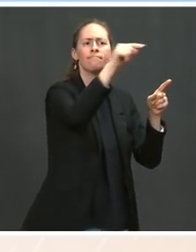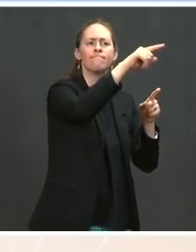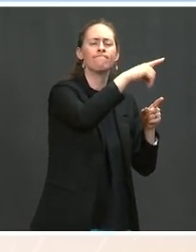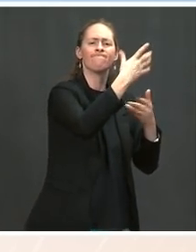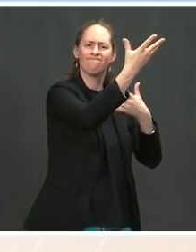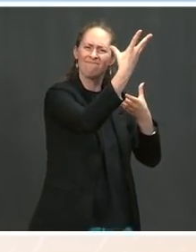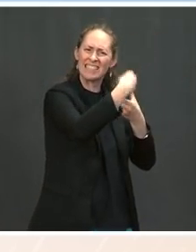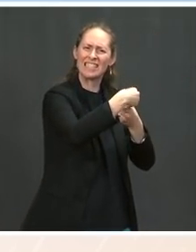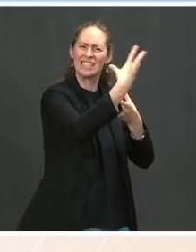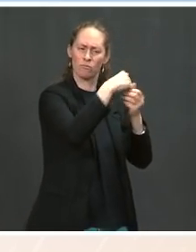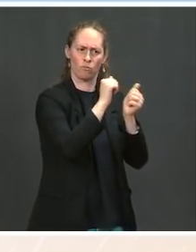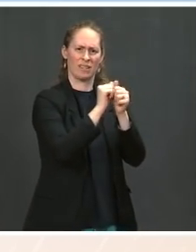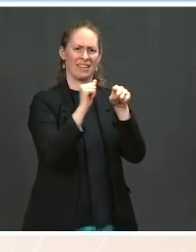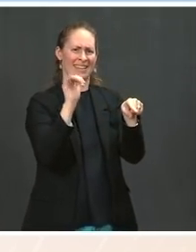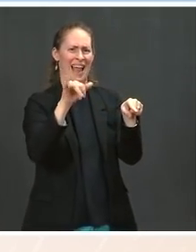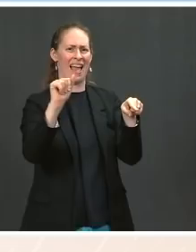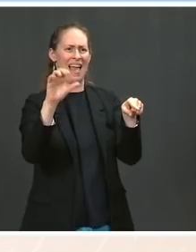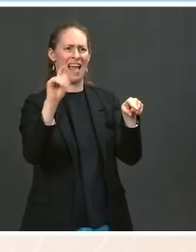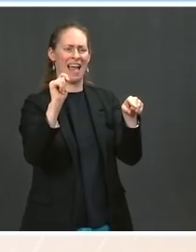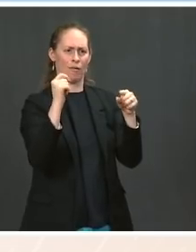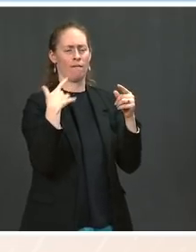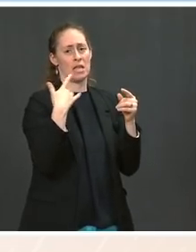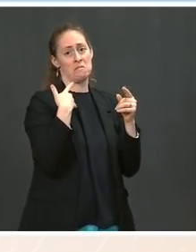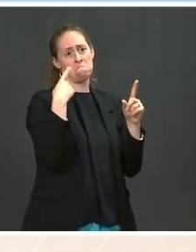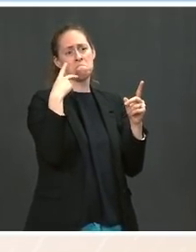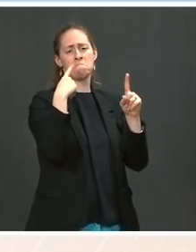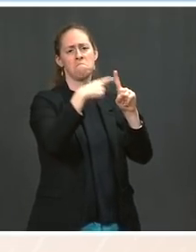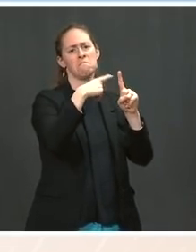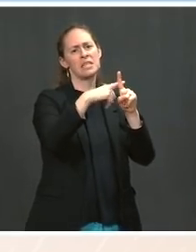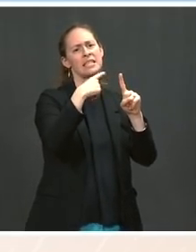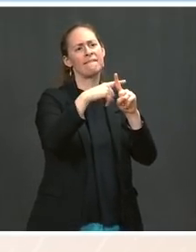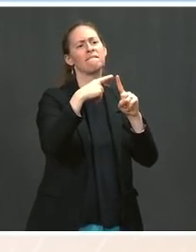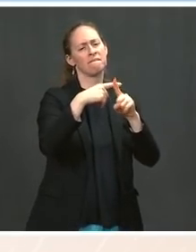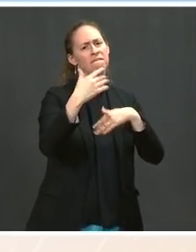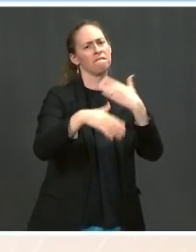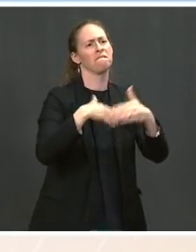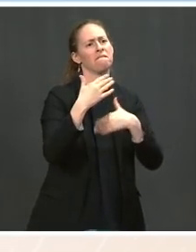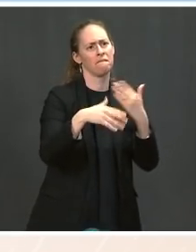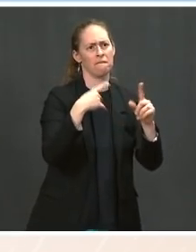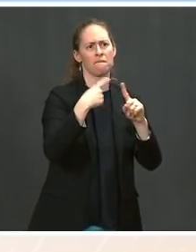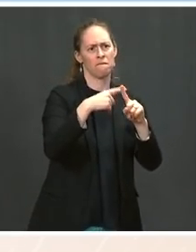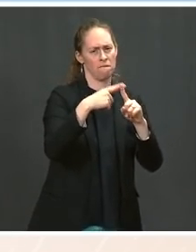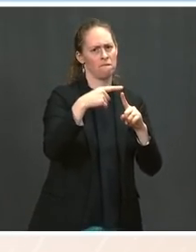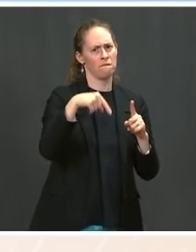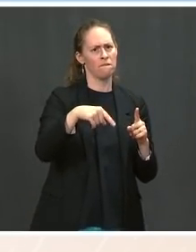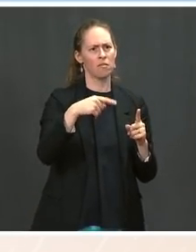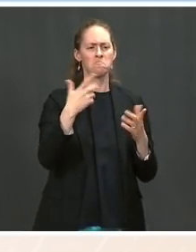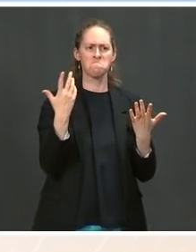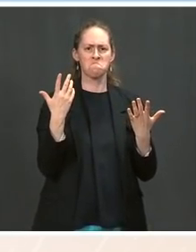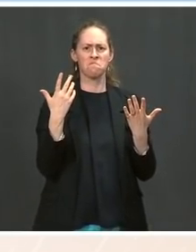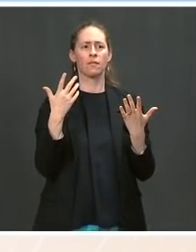And we are certainly encouraged by discussions that are ongoing by members of Congress. And ultimately, it will be up to them